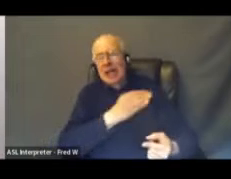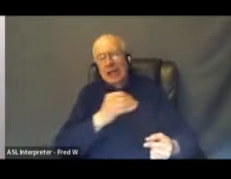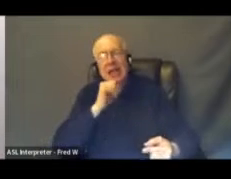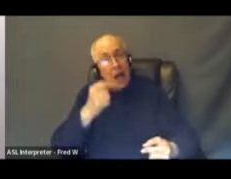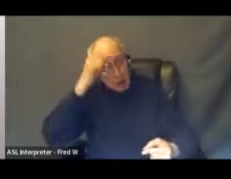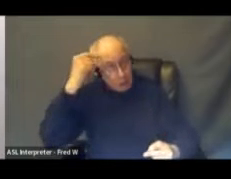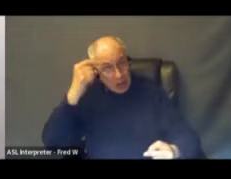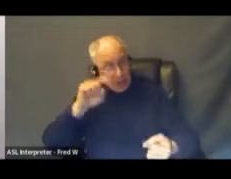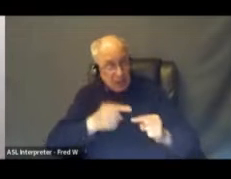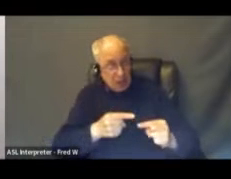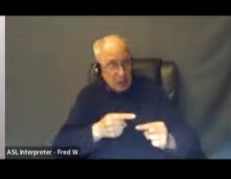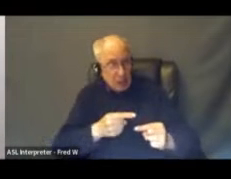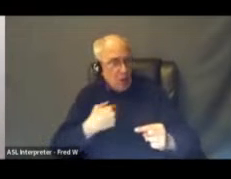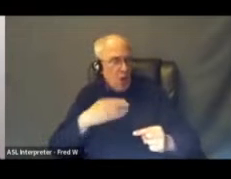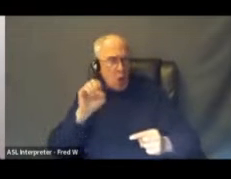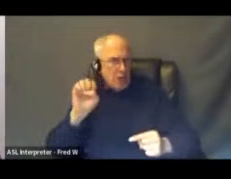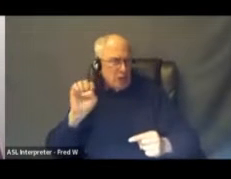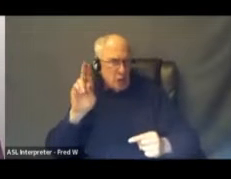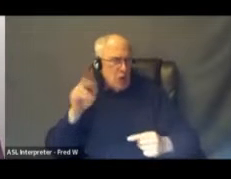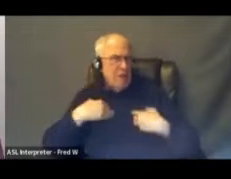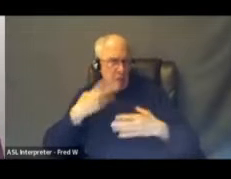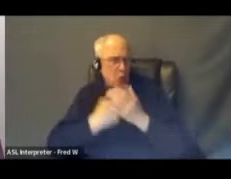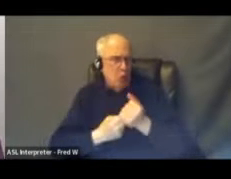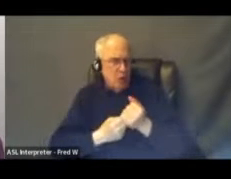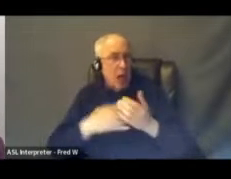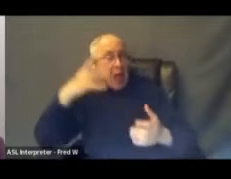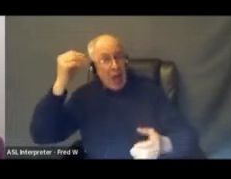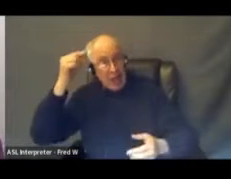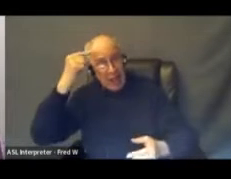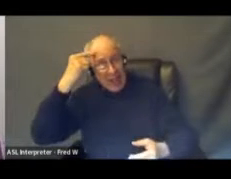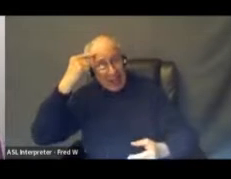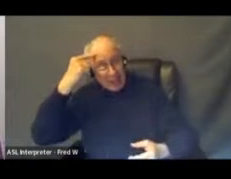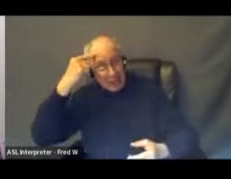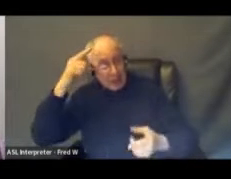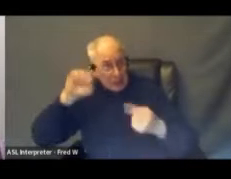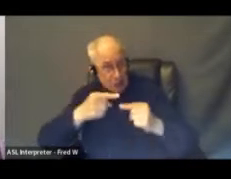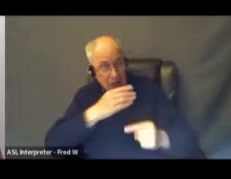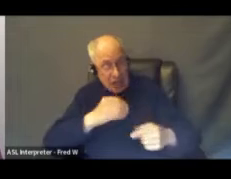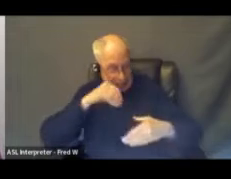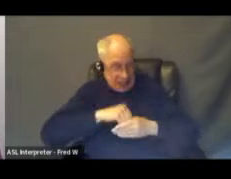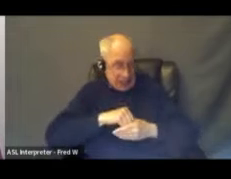injuries and internal injuries. When we start to switch over to those questions, the format